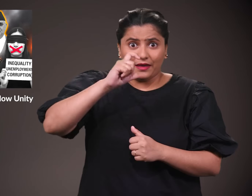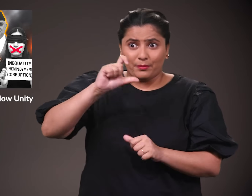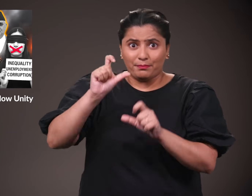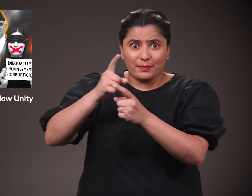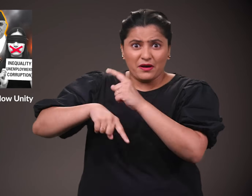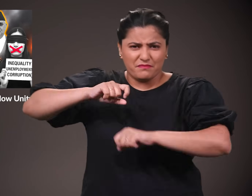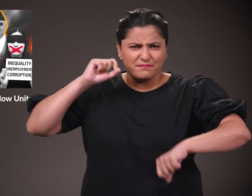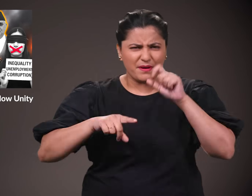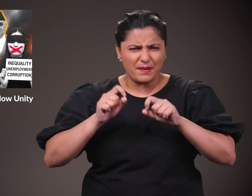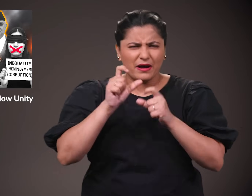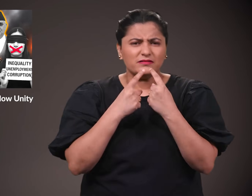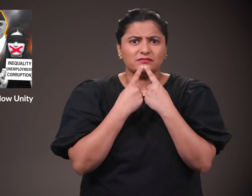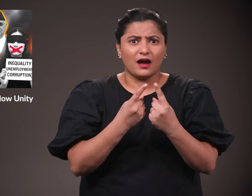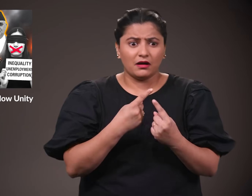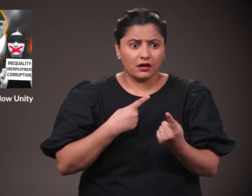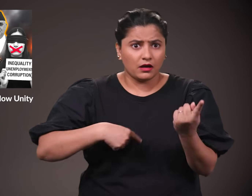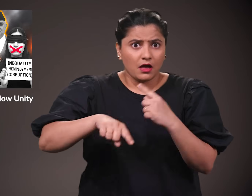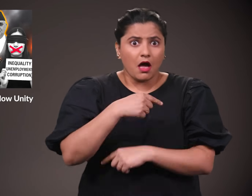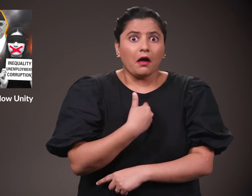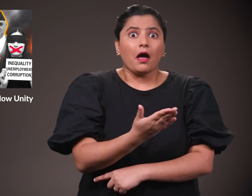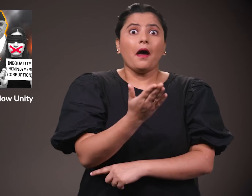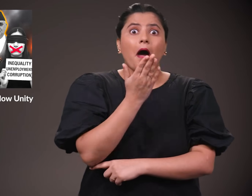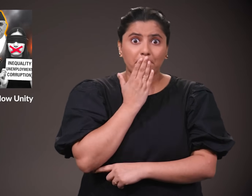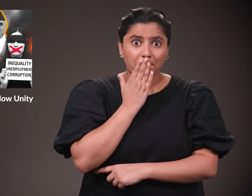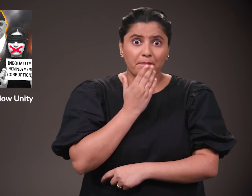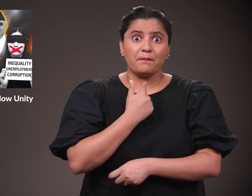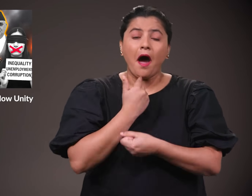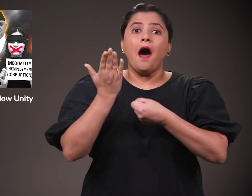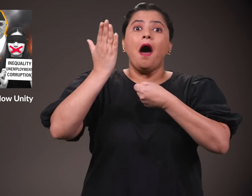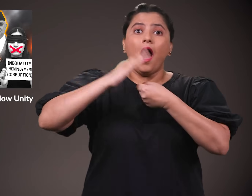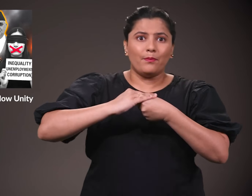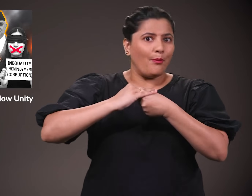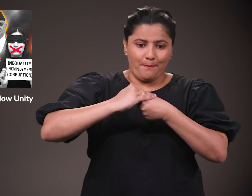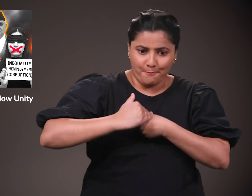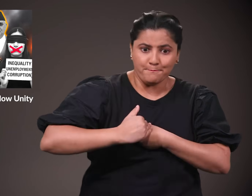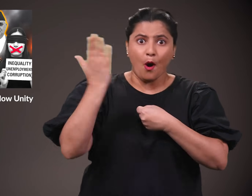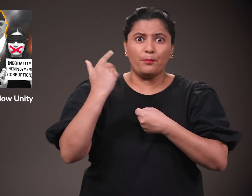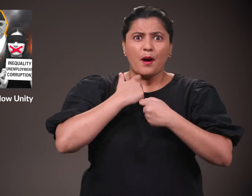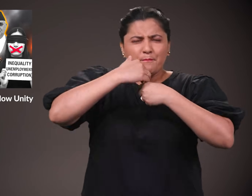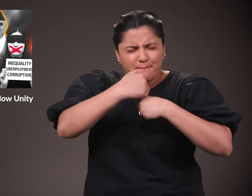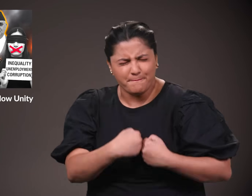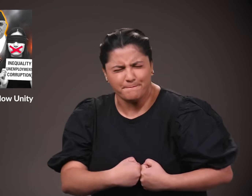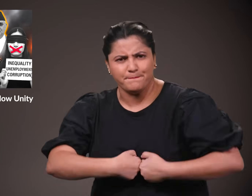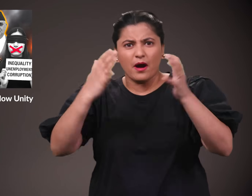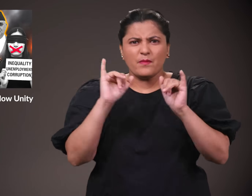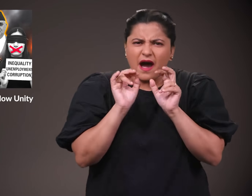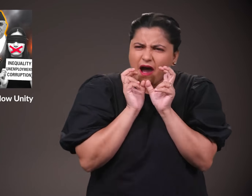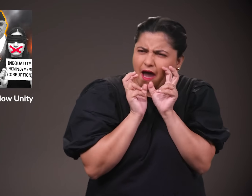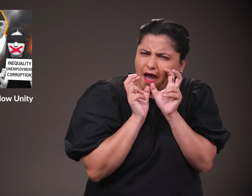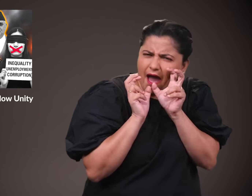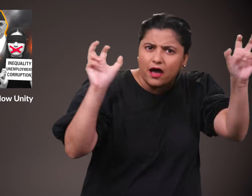The commentators said: “Now our voices will only get louder.”